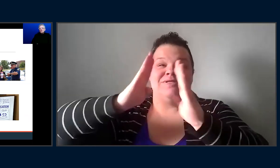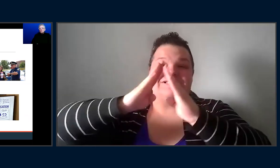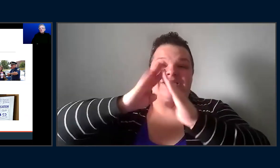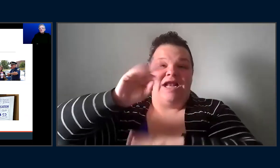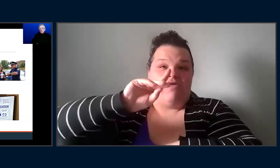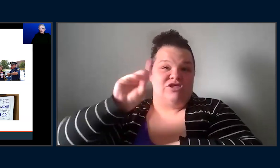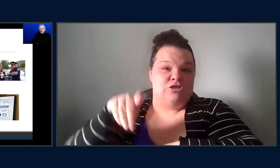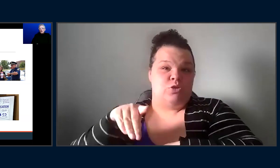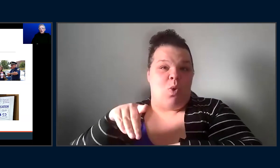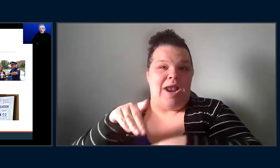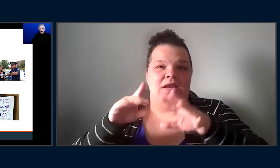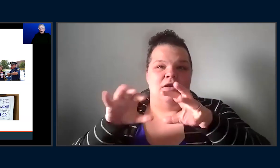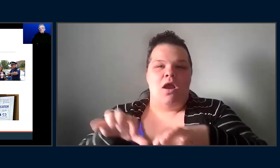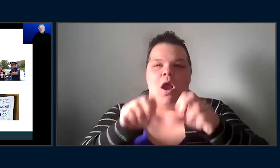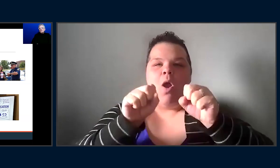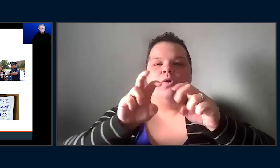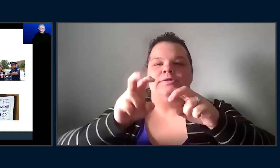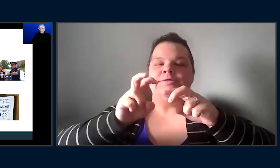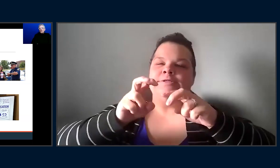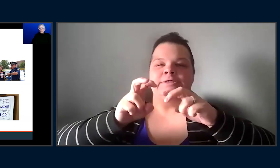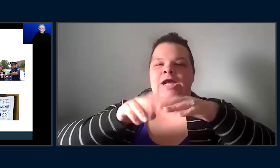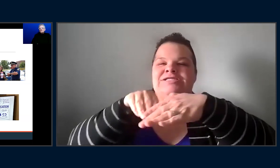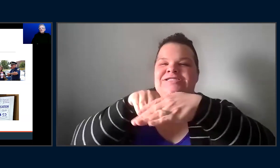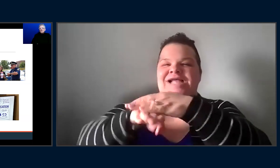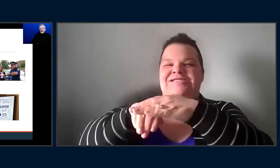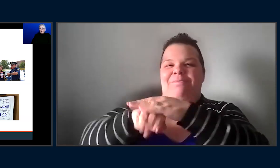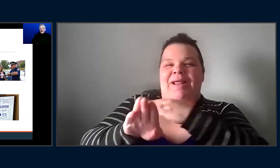but, last year, during the summer, in Detroit,